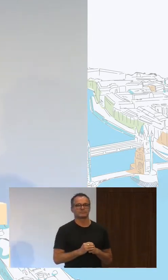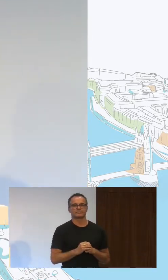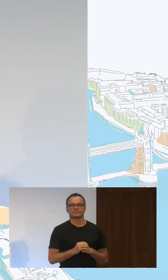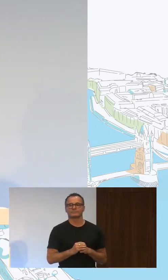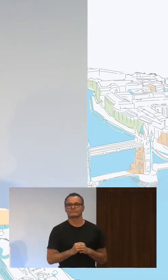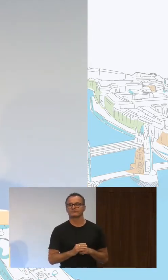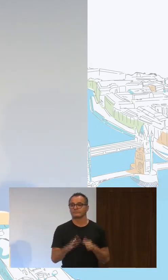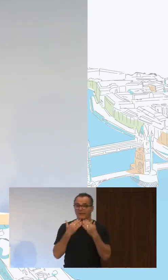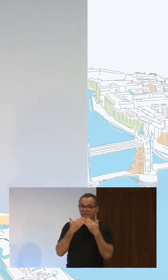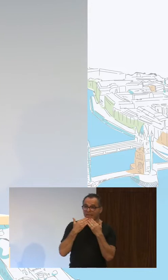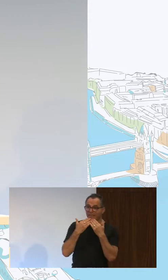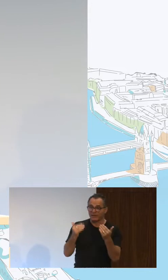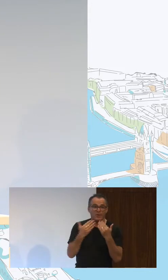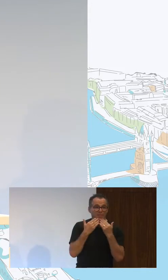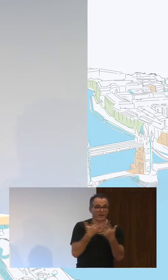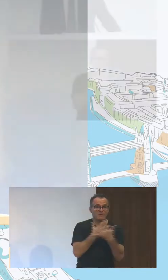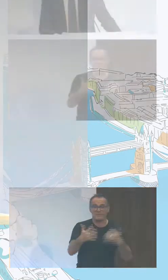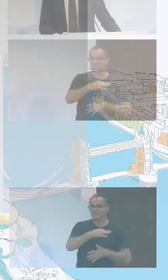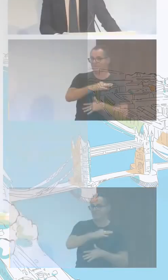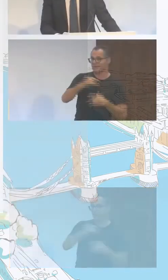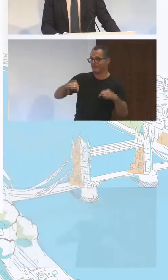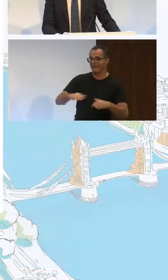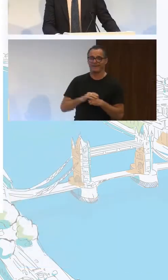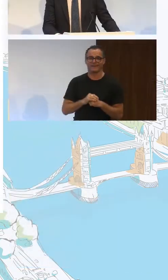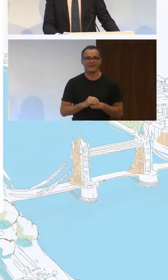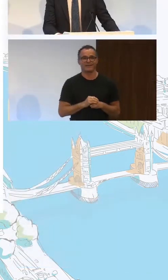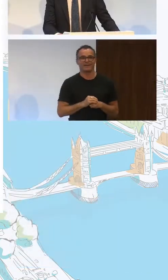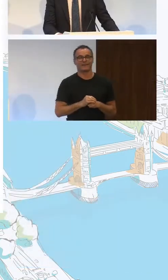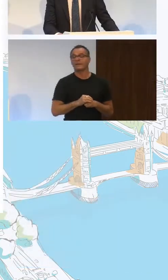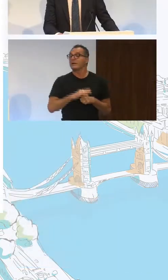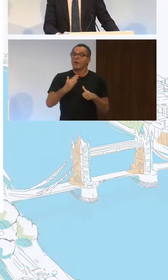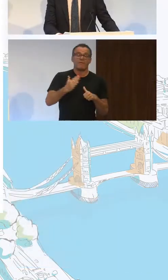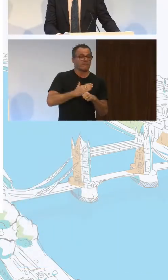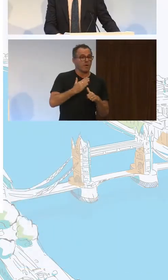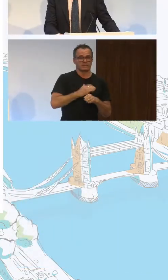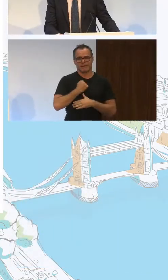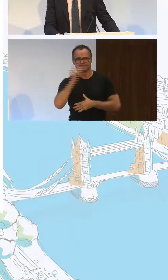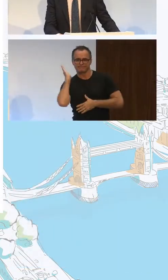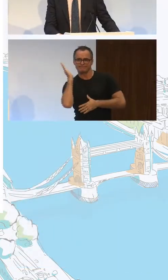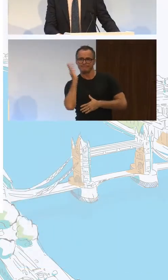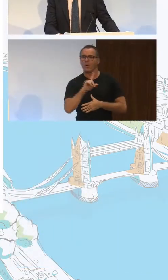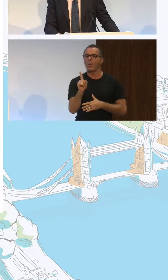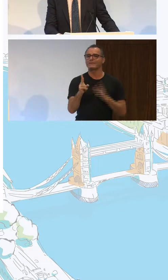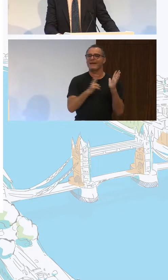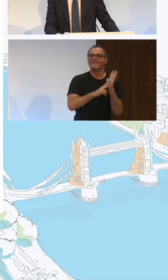Thank you, and thank you very much for the invitation. So. Well, first of all, my talk is going to be about vestibular migraine.